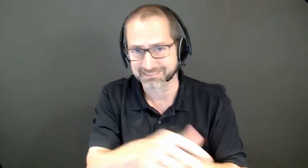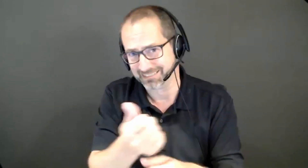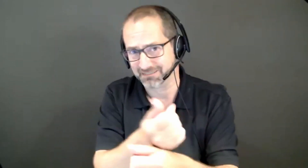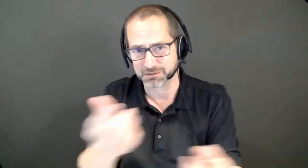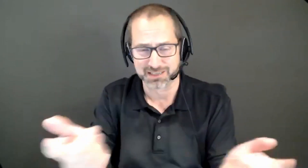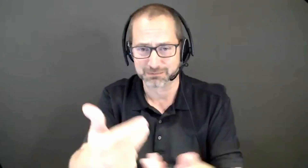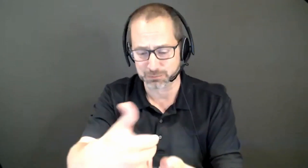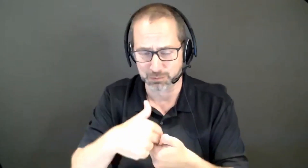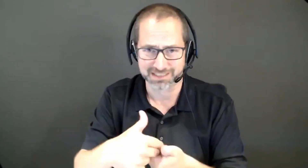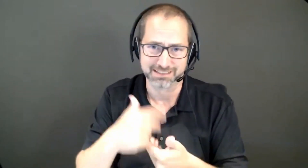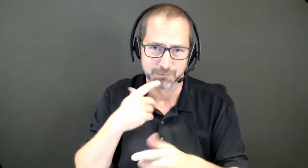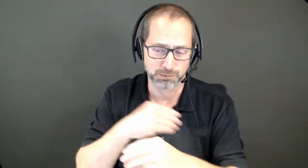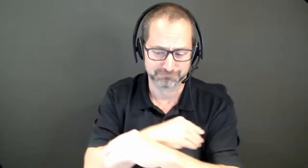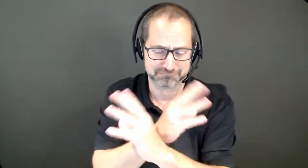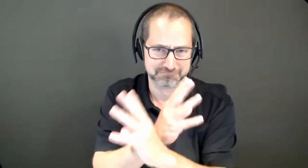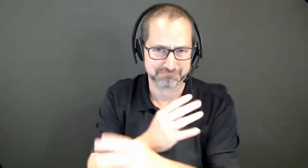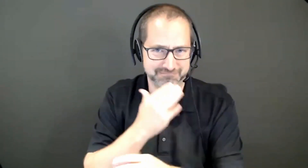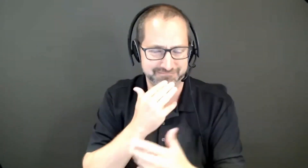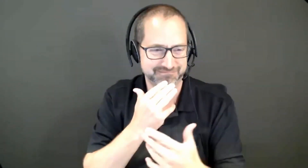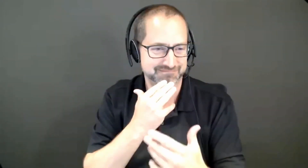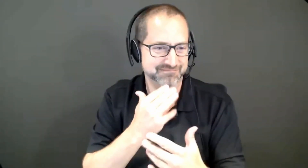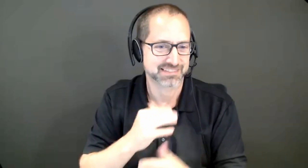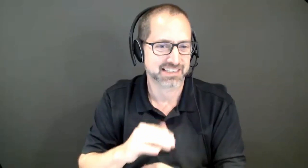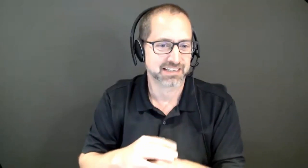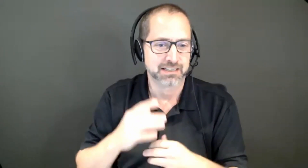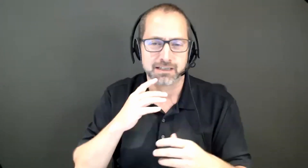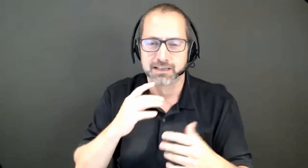Welcome to the talk: advancing disability rights around the world.